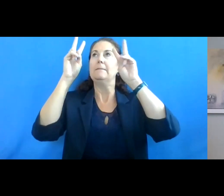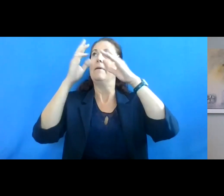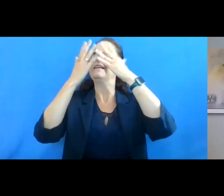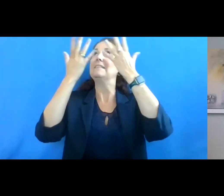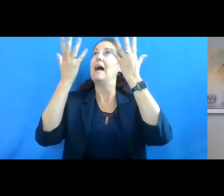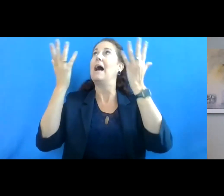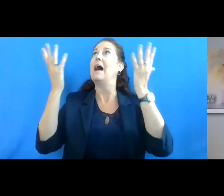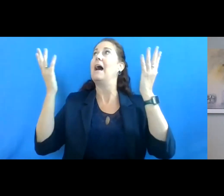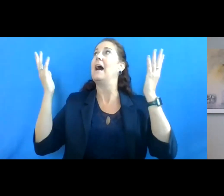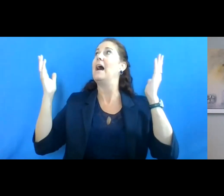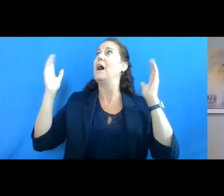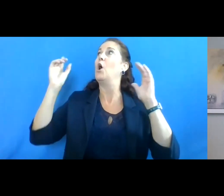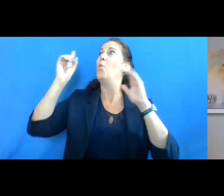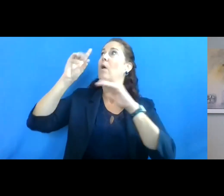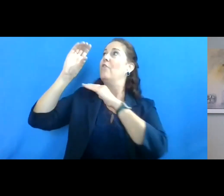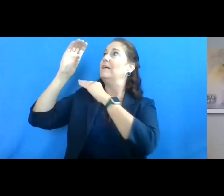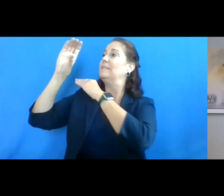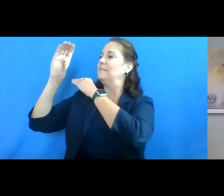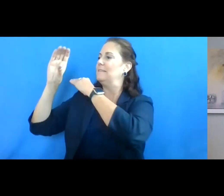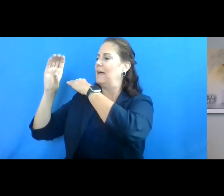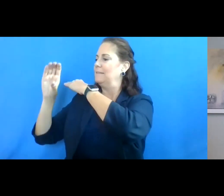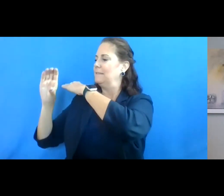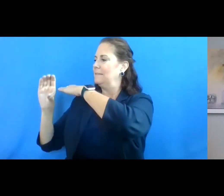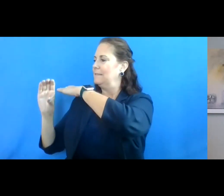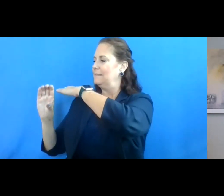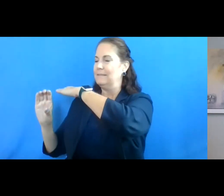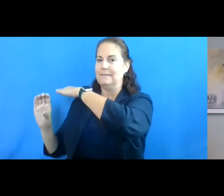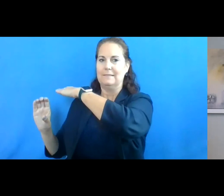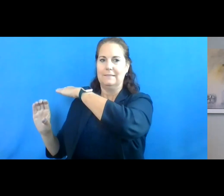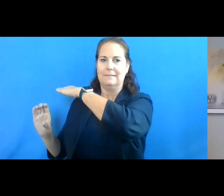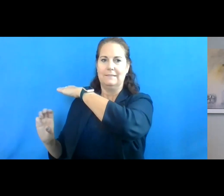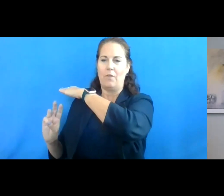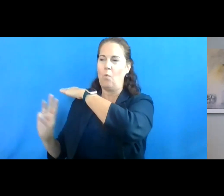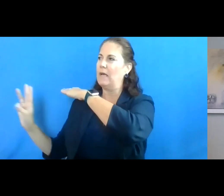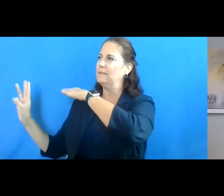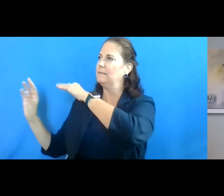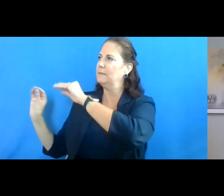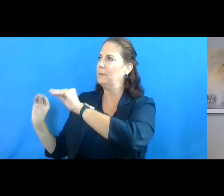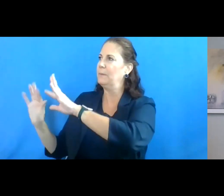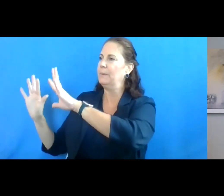it sets in the west.